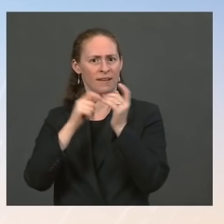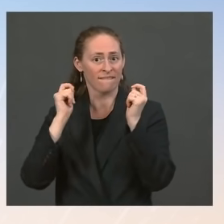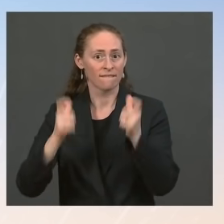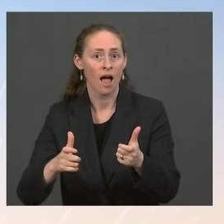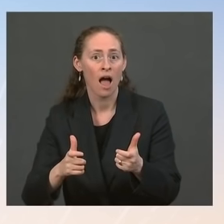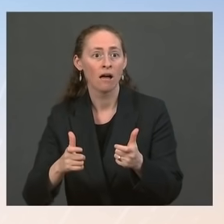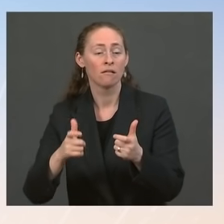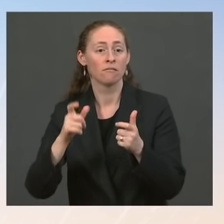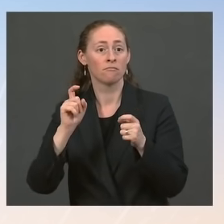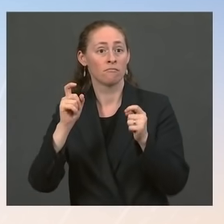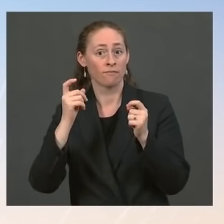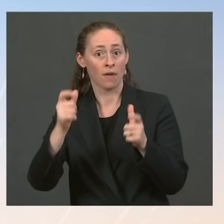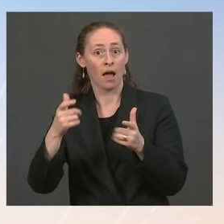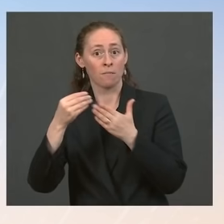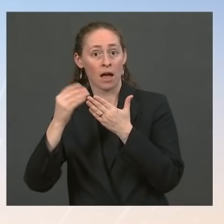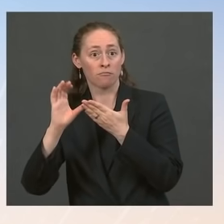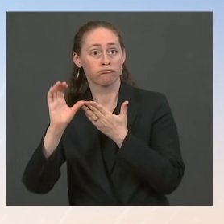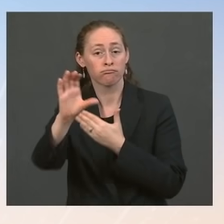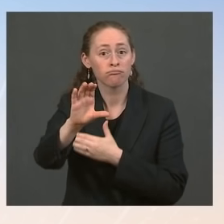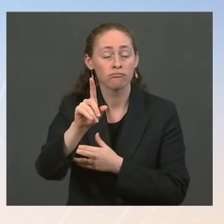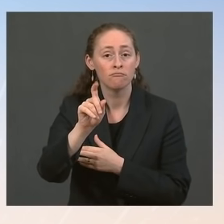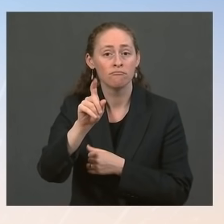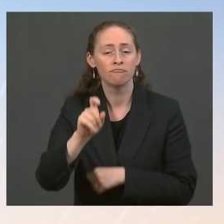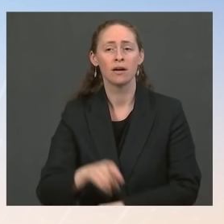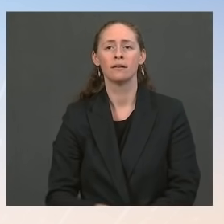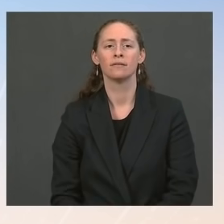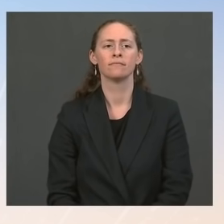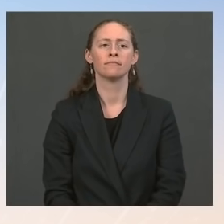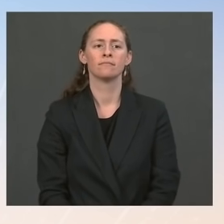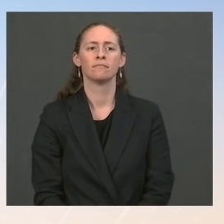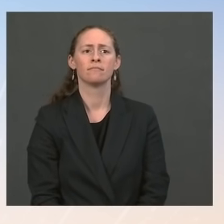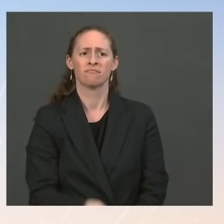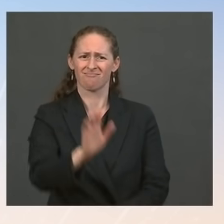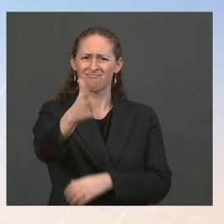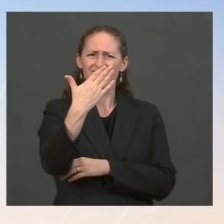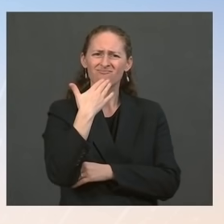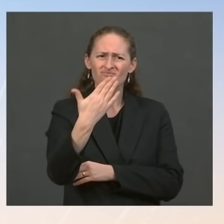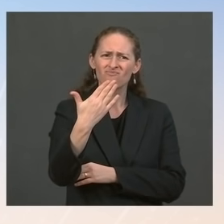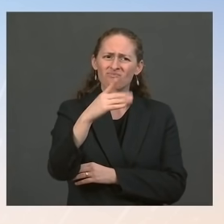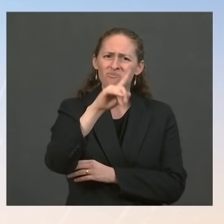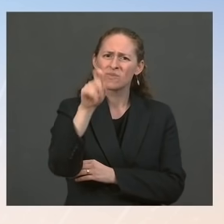this trend we're seeing? Ms. Psaki: That's -- it's a great question, Karen. I can check with our Labor Department